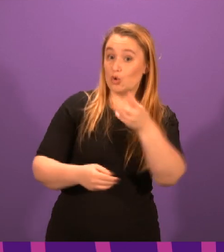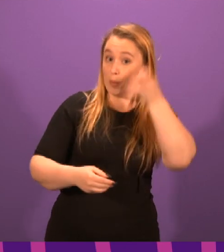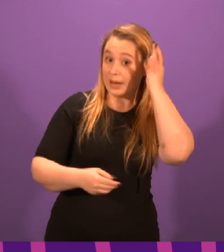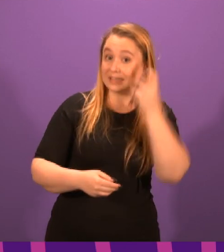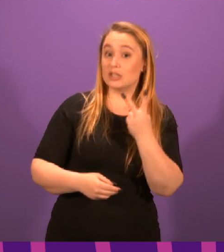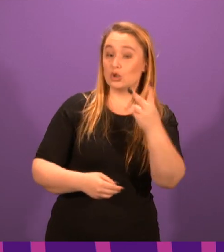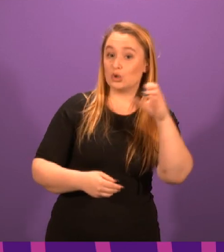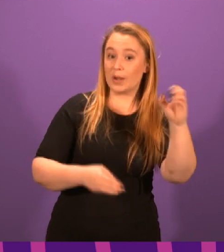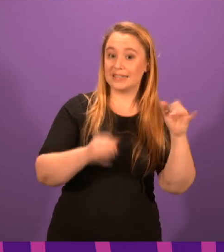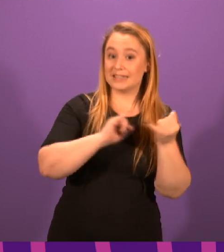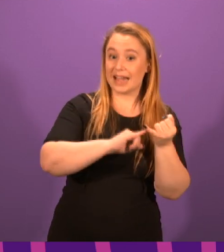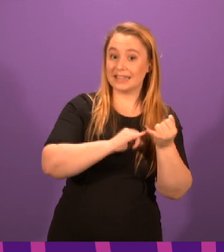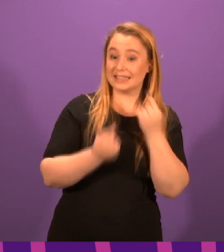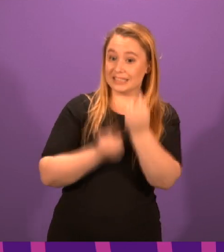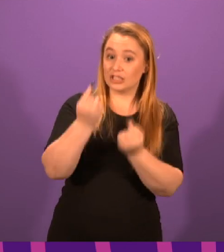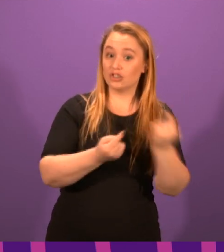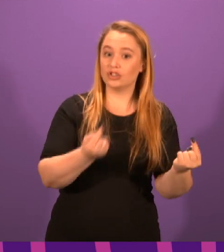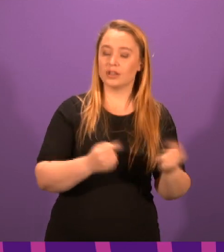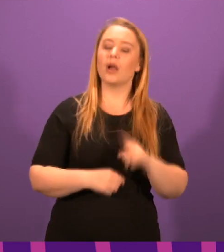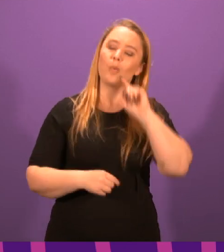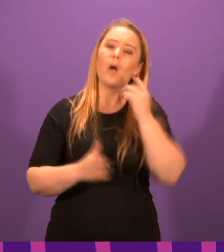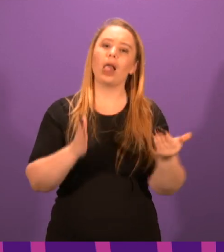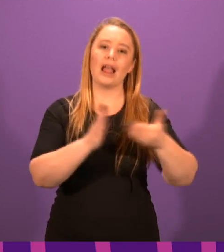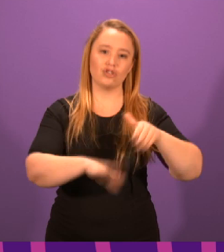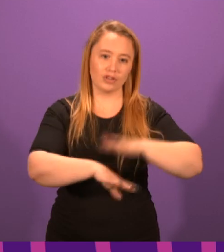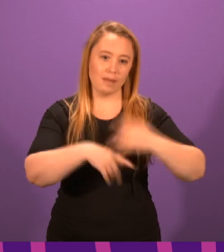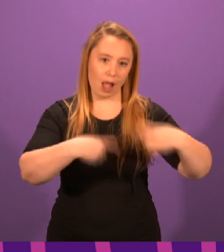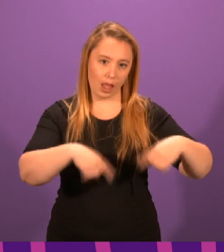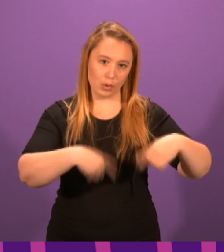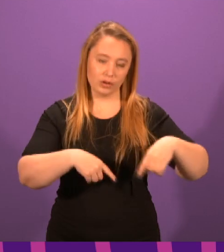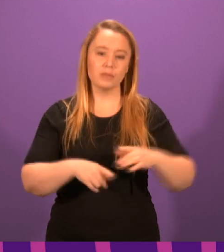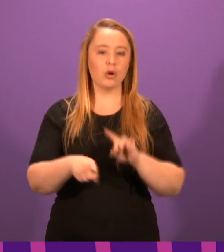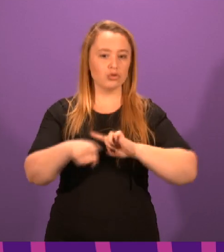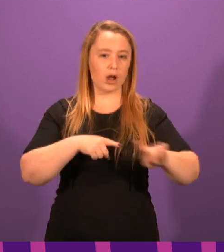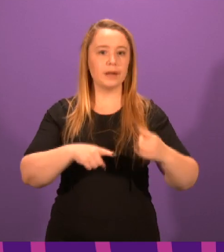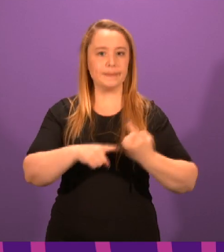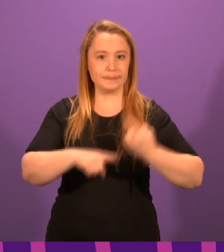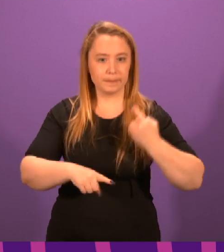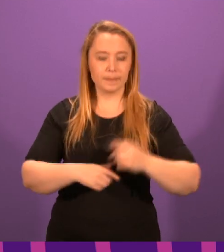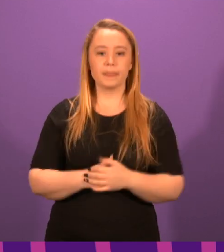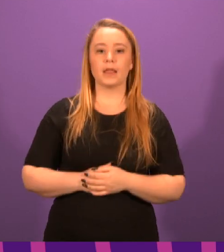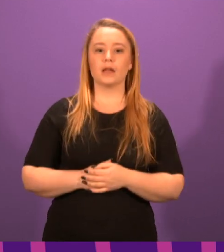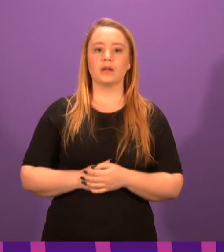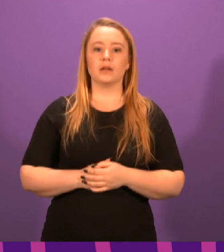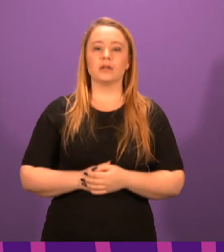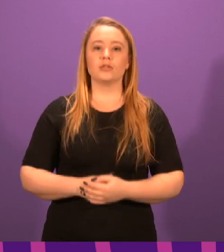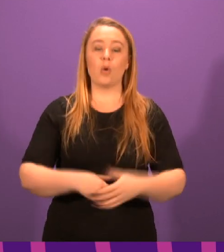through the remaining questions. I will allow some more time, but it will not be possible to get through all the questions. I recently wrote to all members and ministers to ask them to be